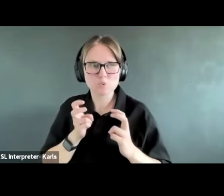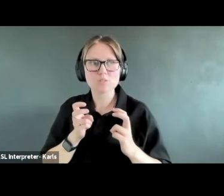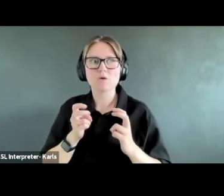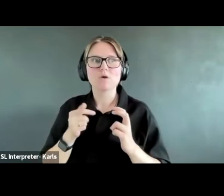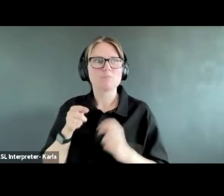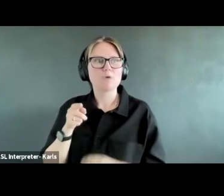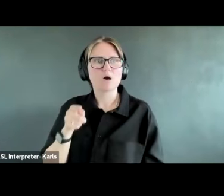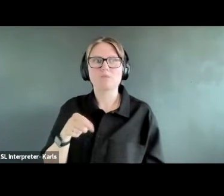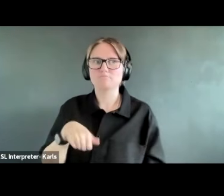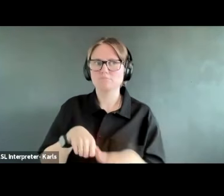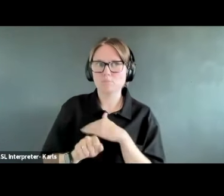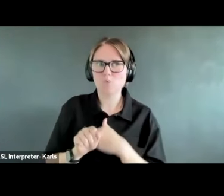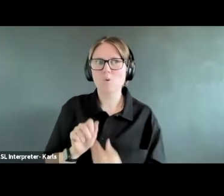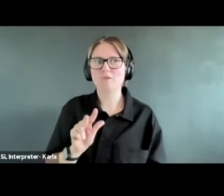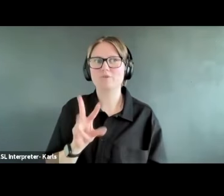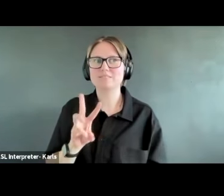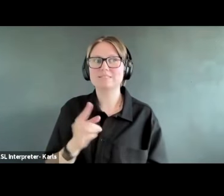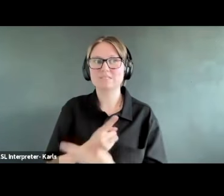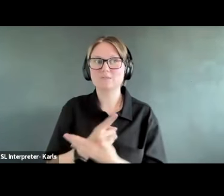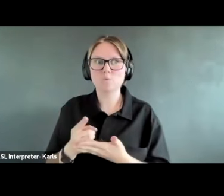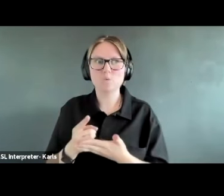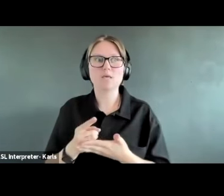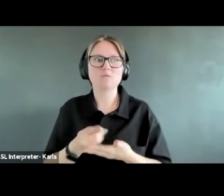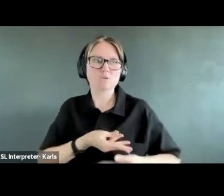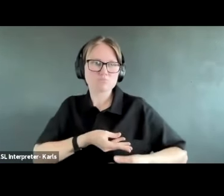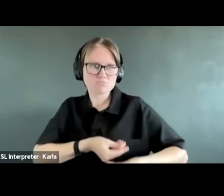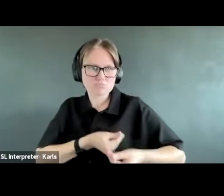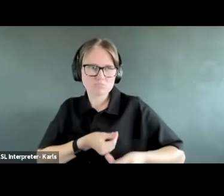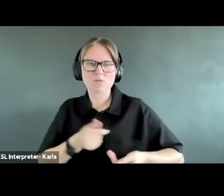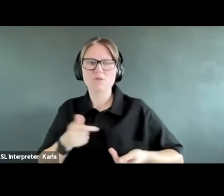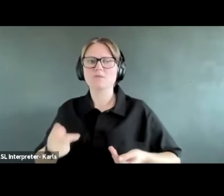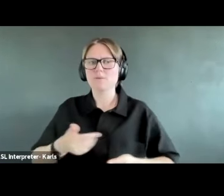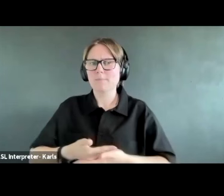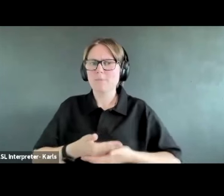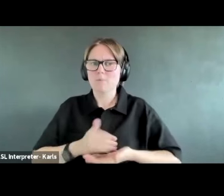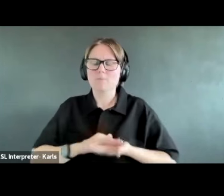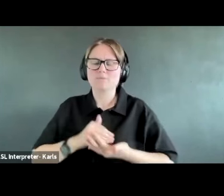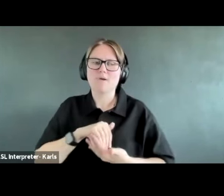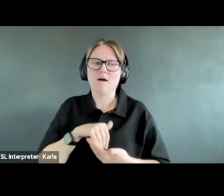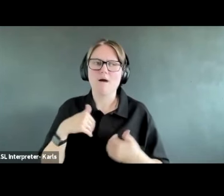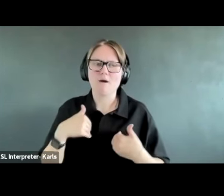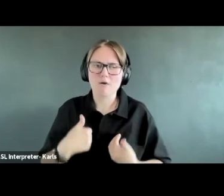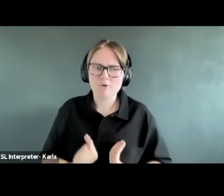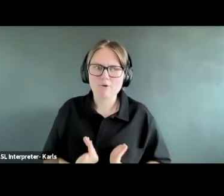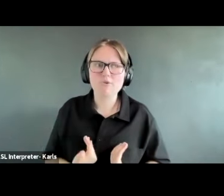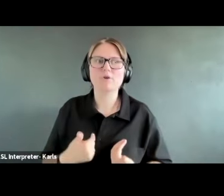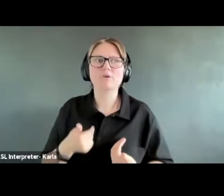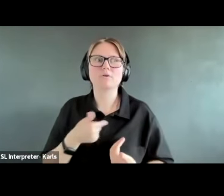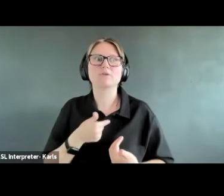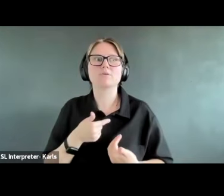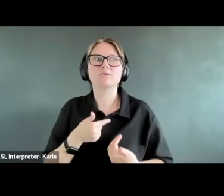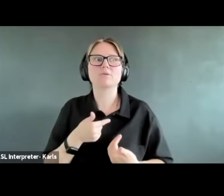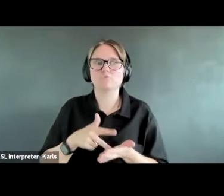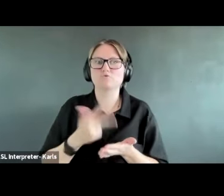breast we were having to triple feed so you know I was breastfeeding him and then I was p ping and then